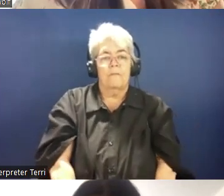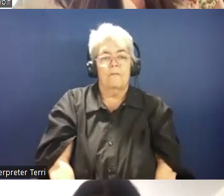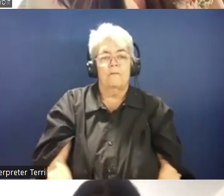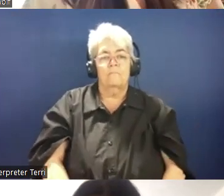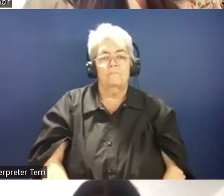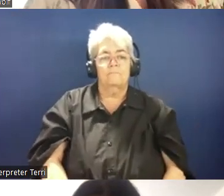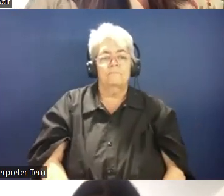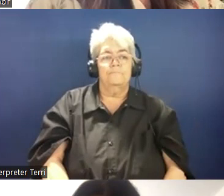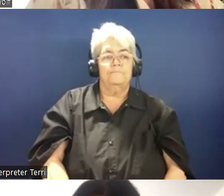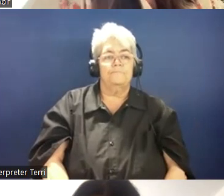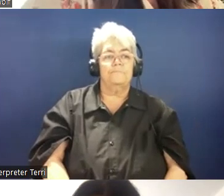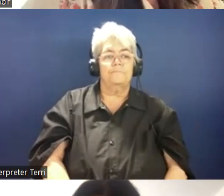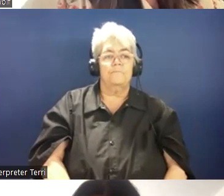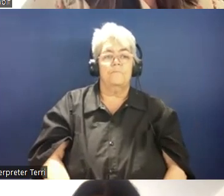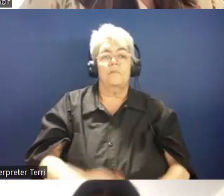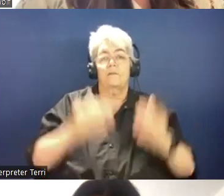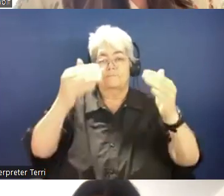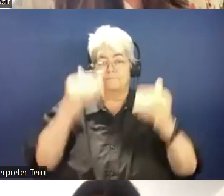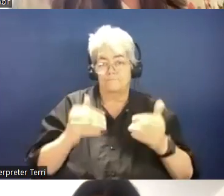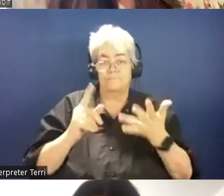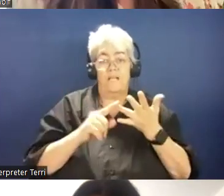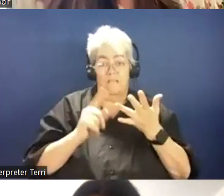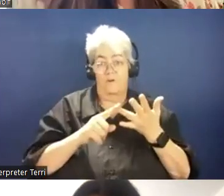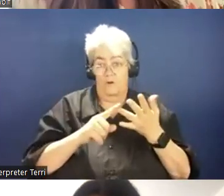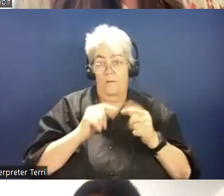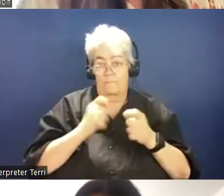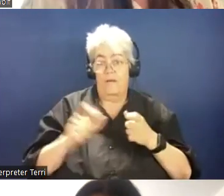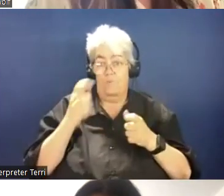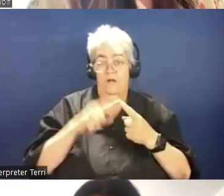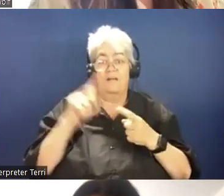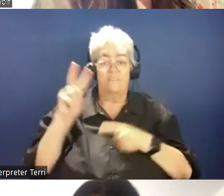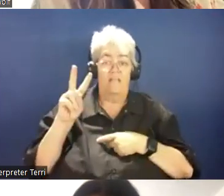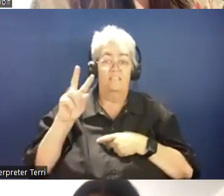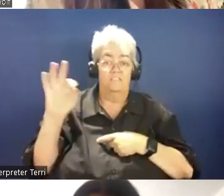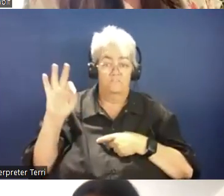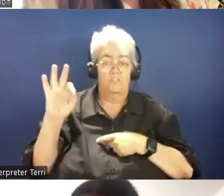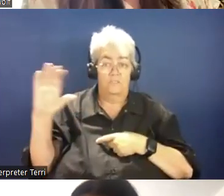And the other big bill that Violence Free supported in the gun policy change area